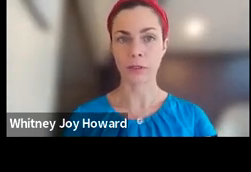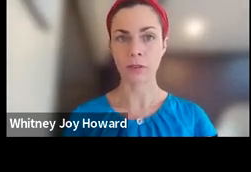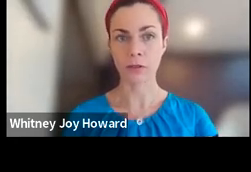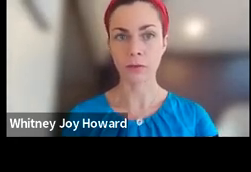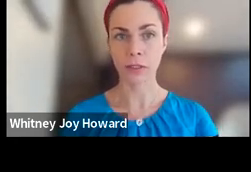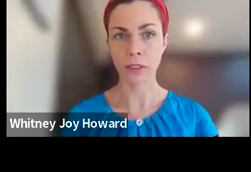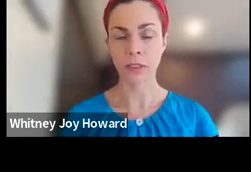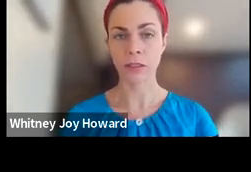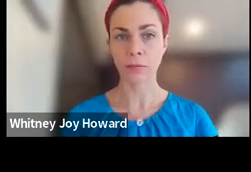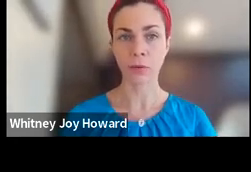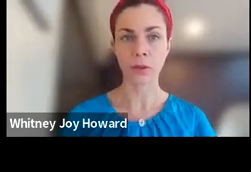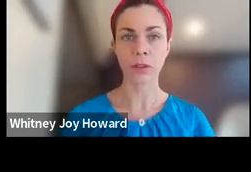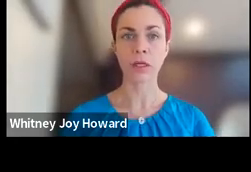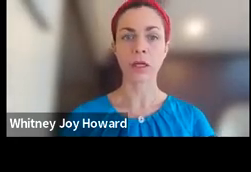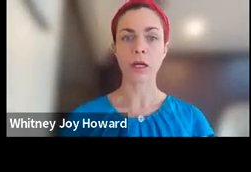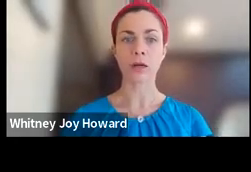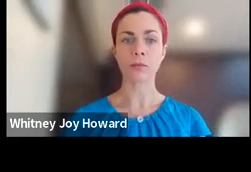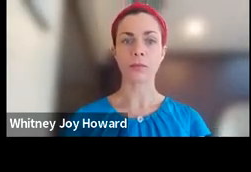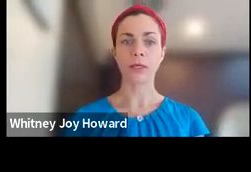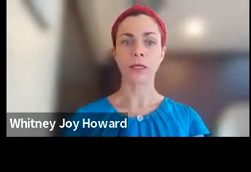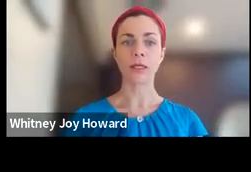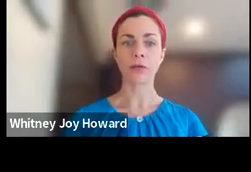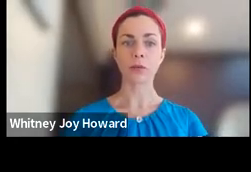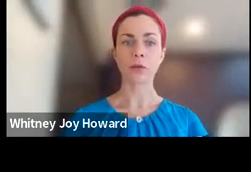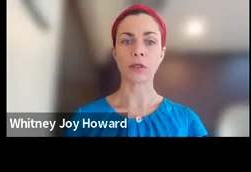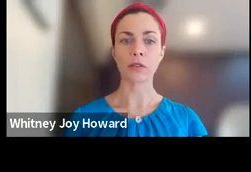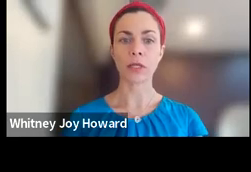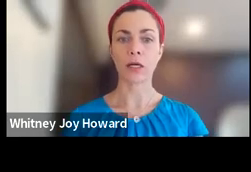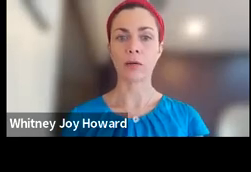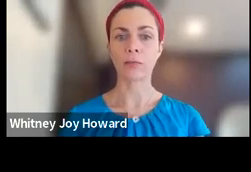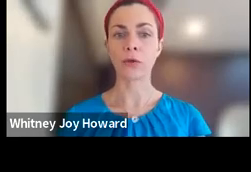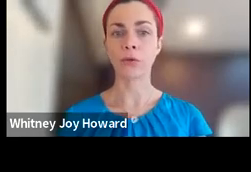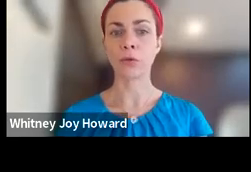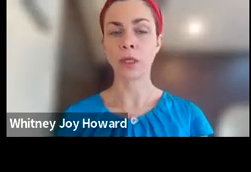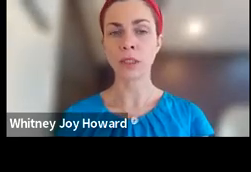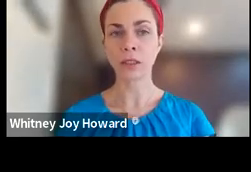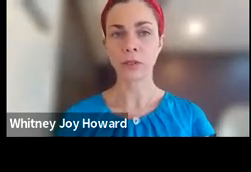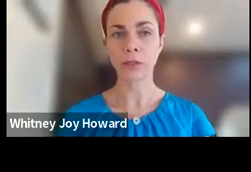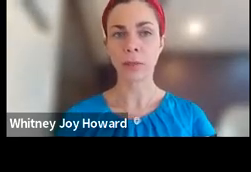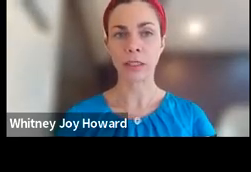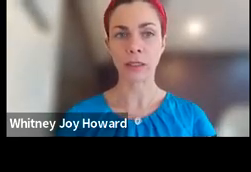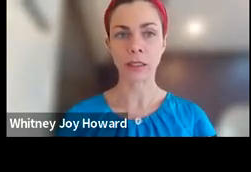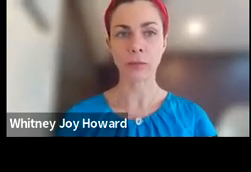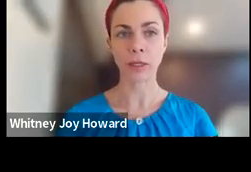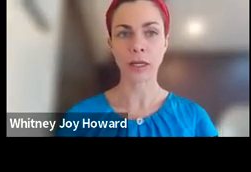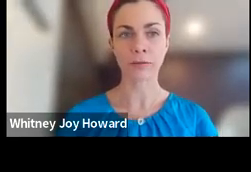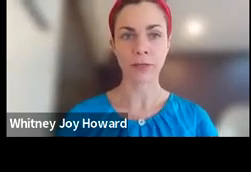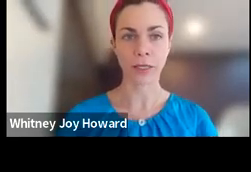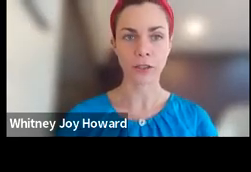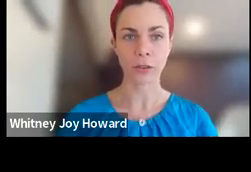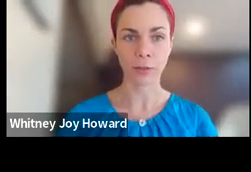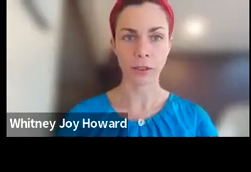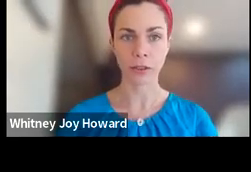trying to do two or three times the rental amount. So just providing some education to landlords and letting them know